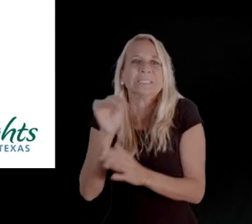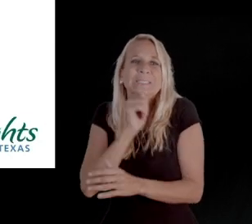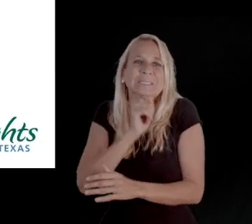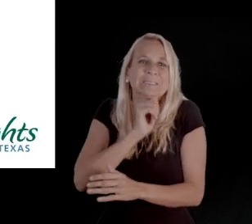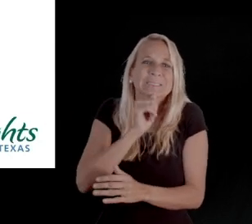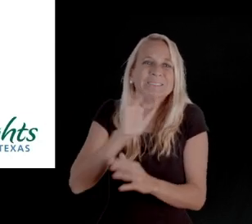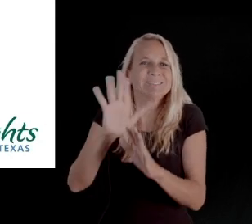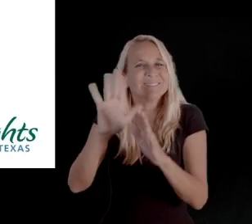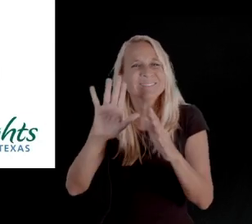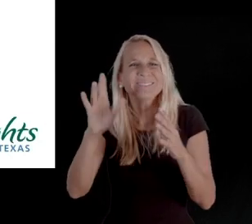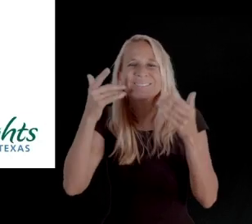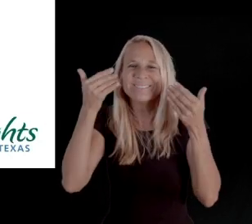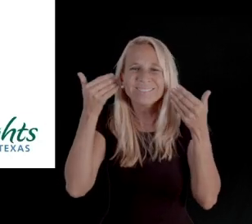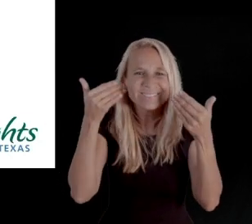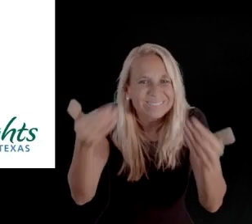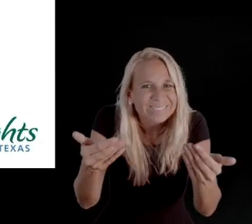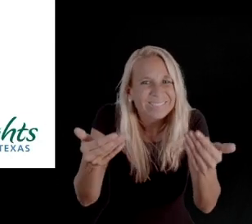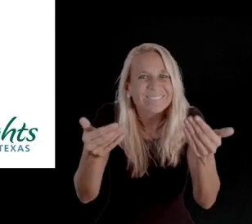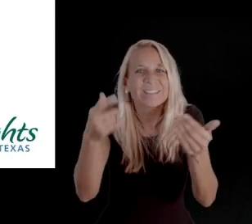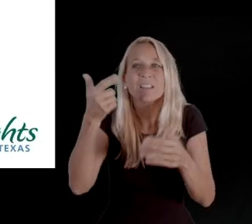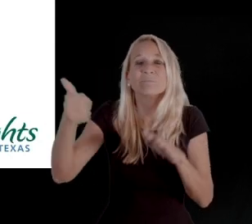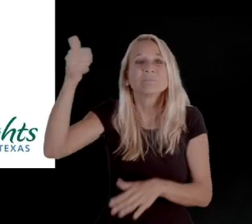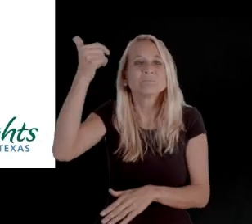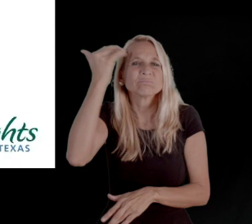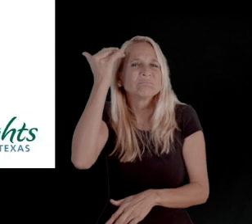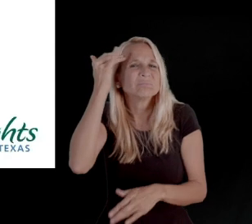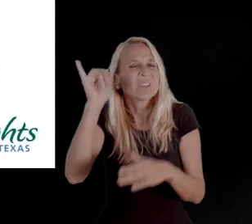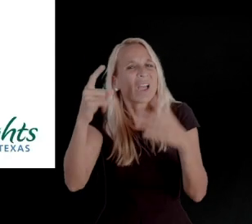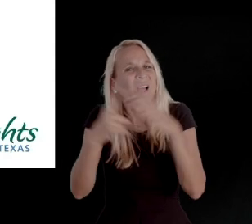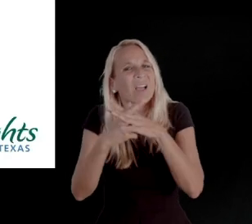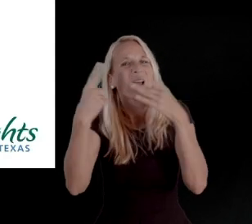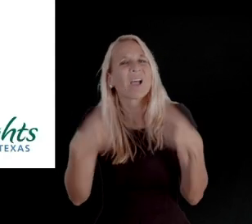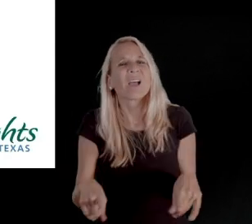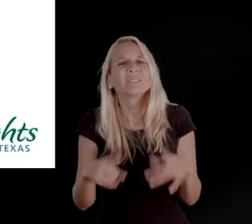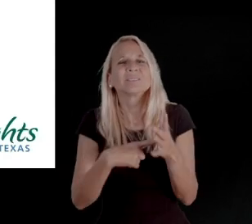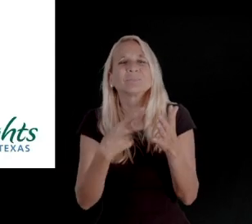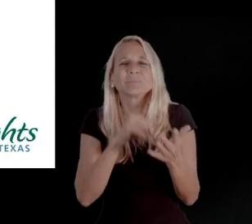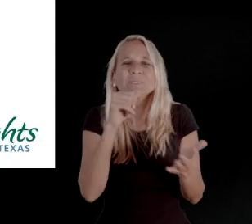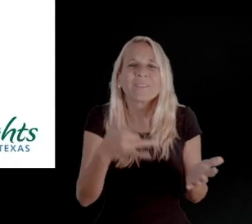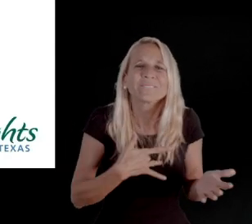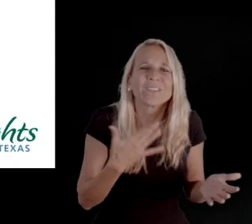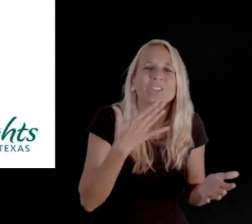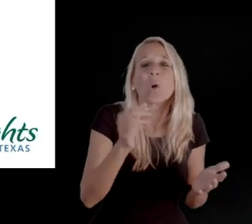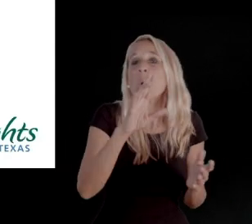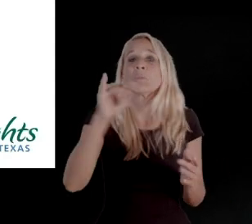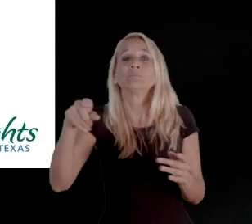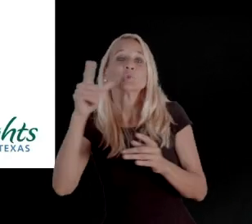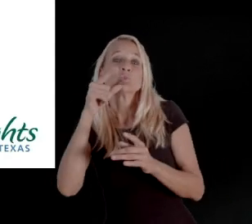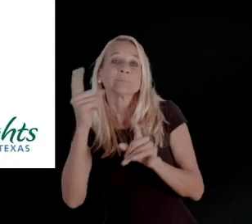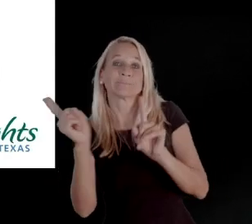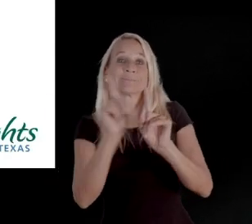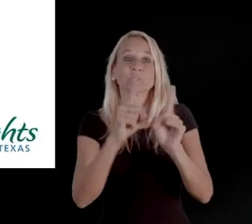request that continuance. Hearing officers are very aware that life happens, and for those that are representing individuals or